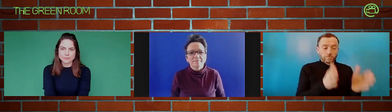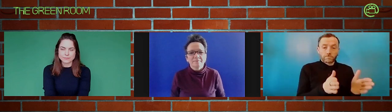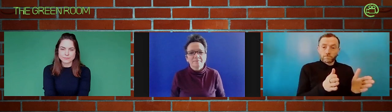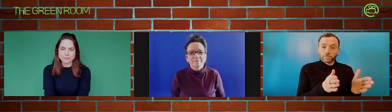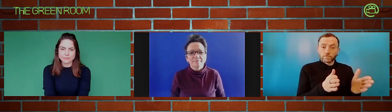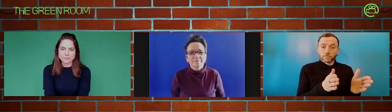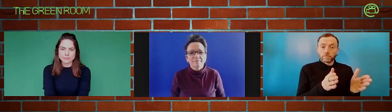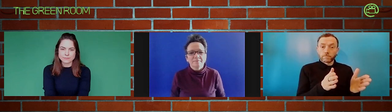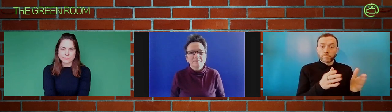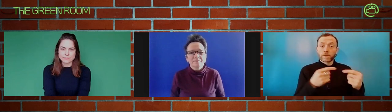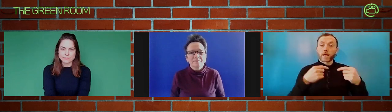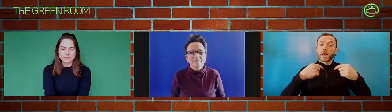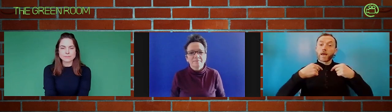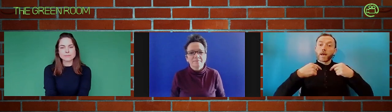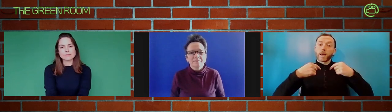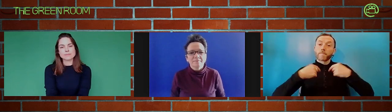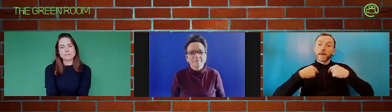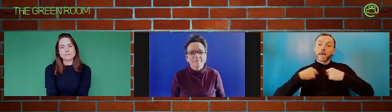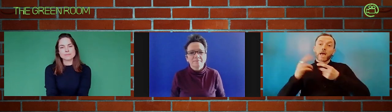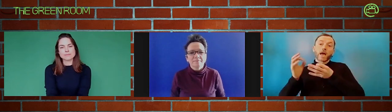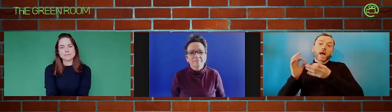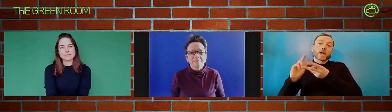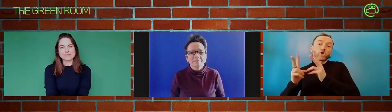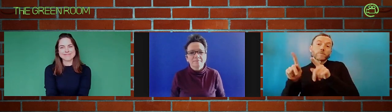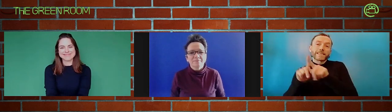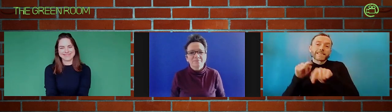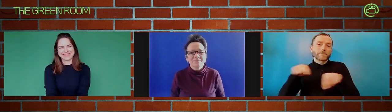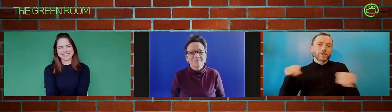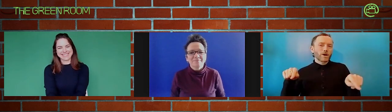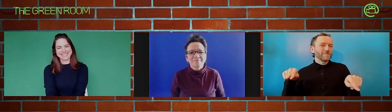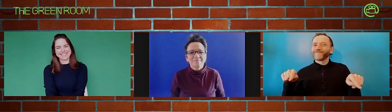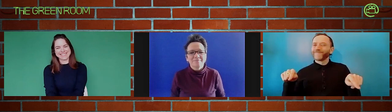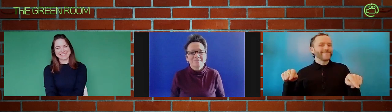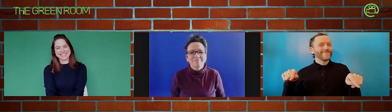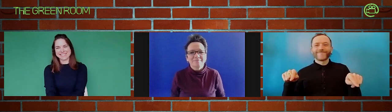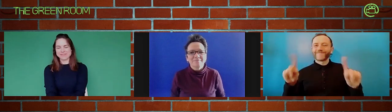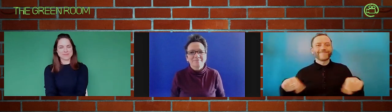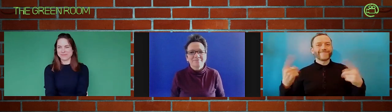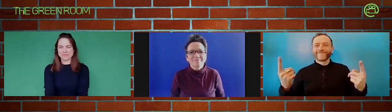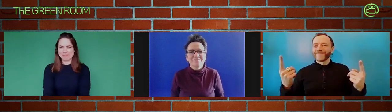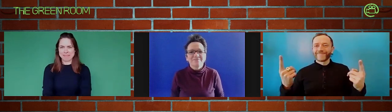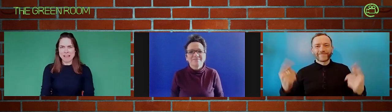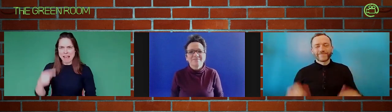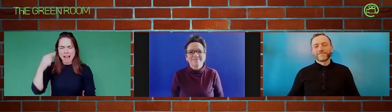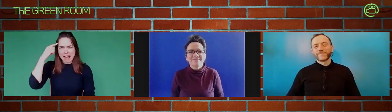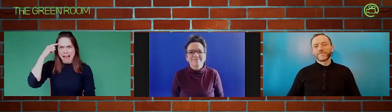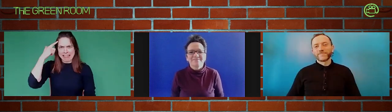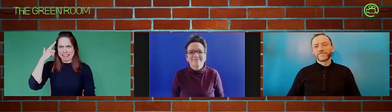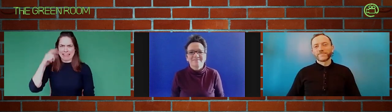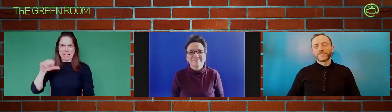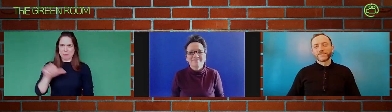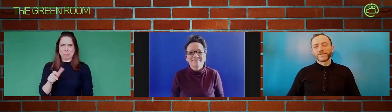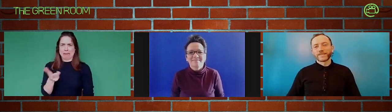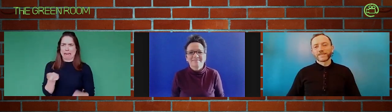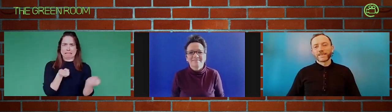interpret at the same time as being a stage manager. No. I think that would be that'd be a bit much to ask wouldn' it.